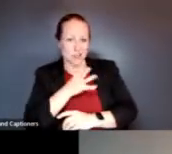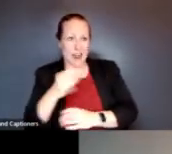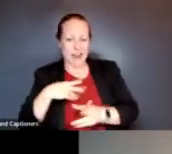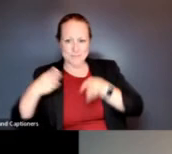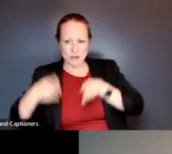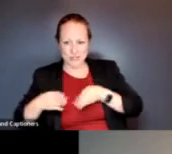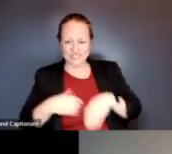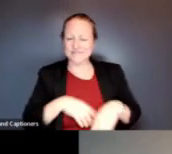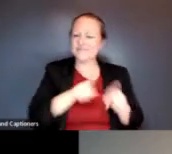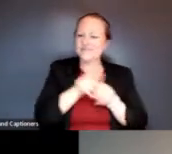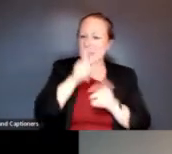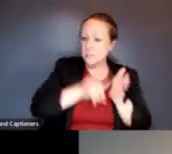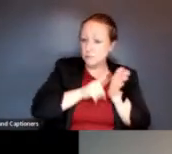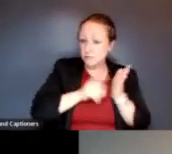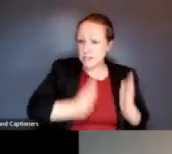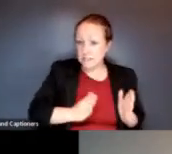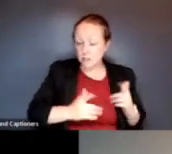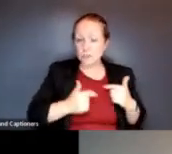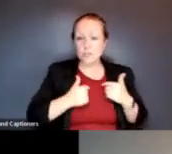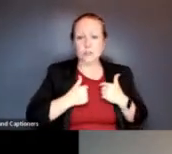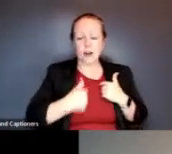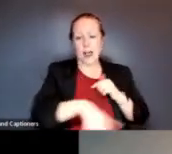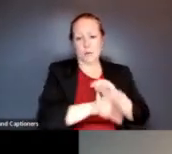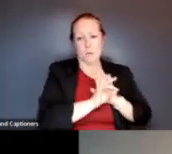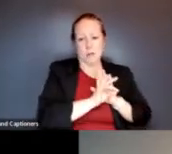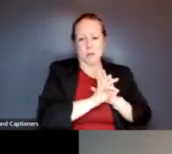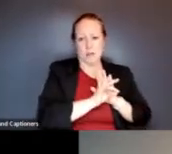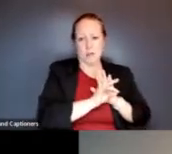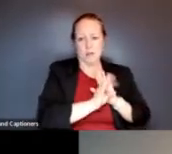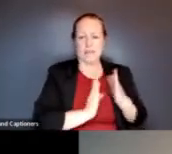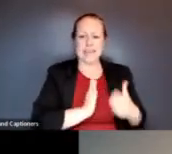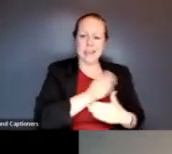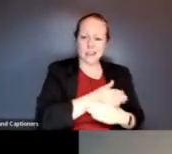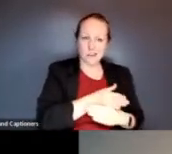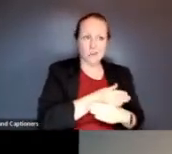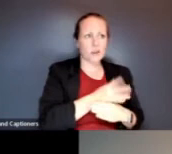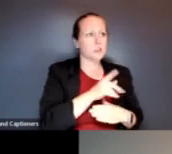researcher, I would say, I would choose interventions that have a